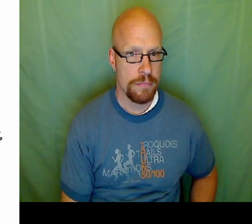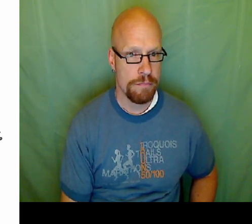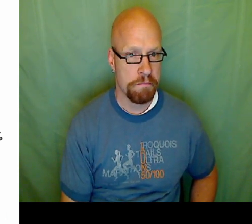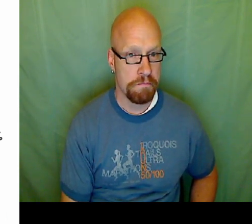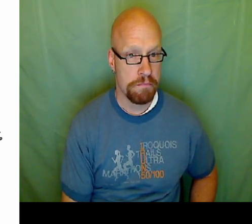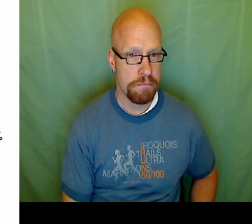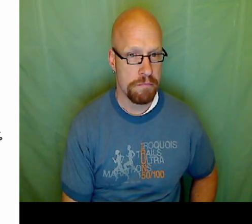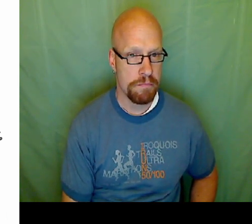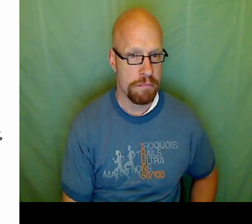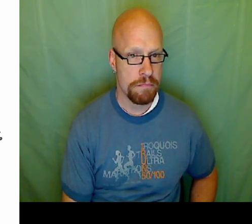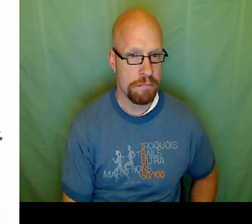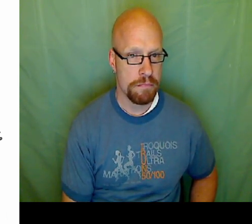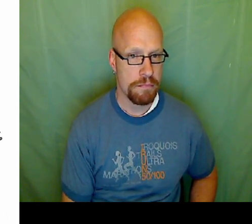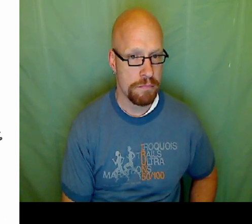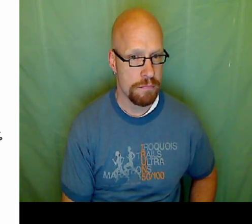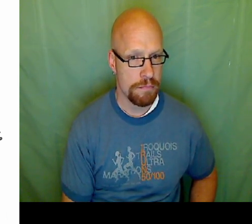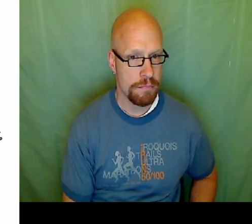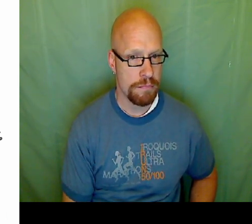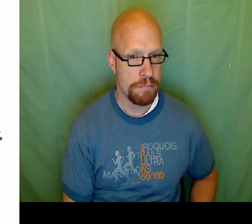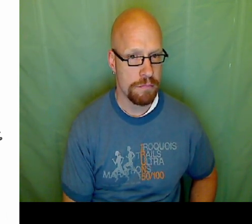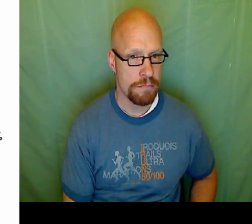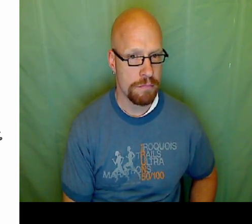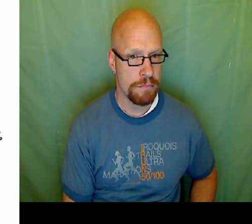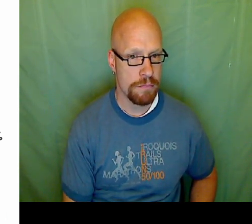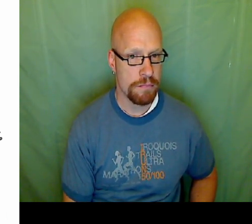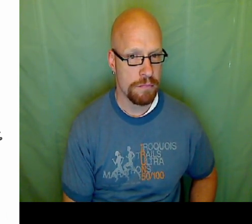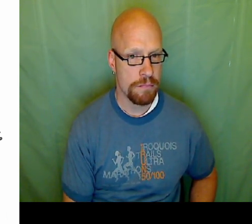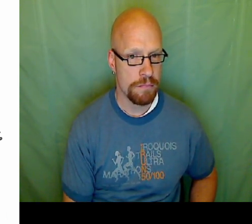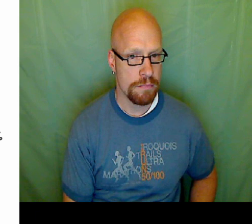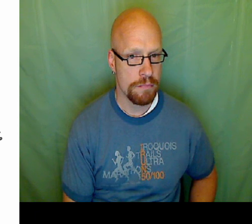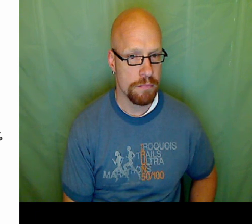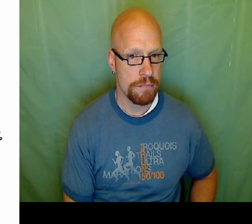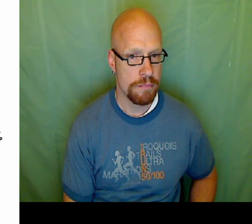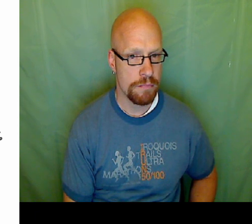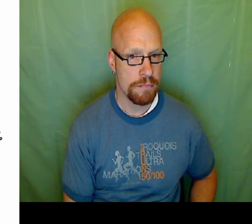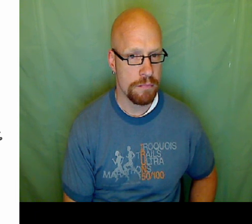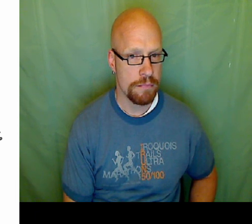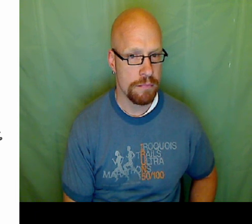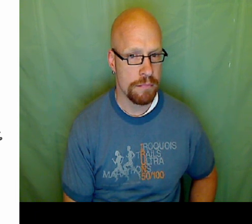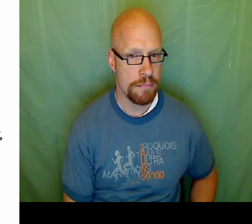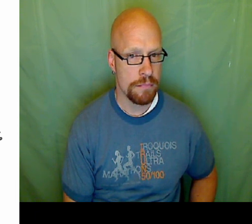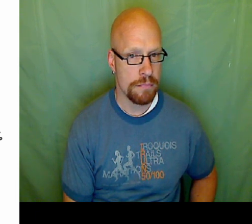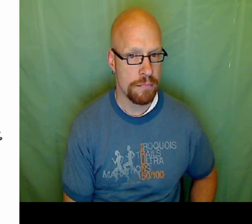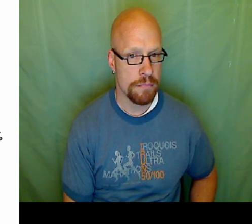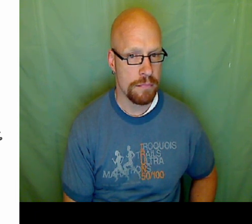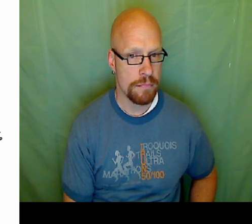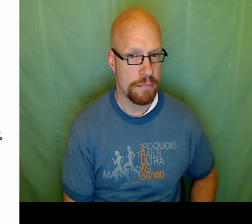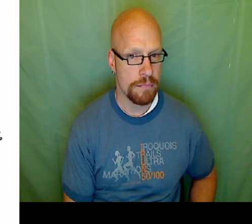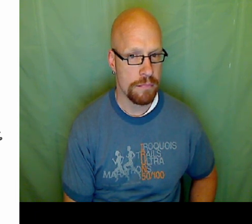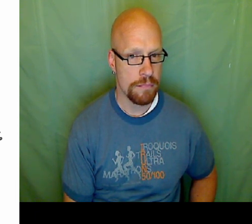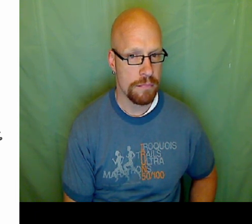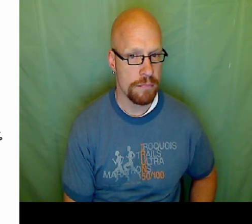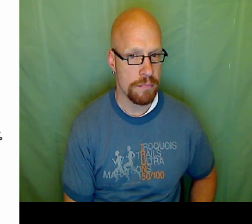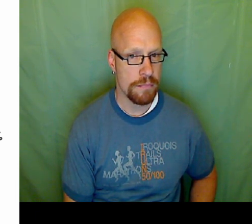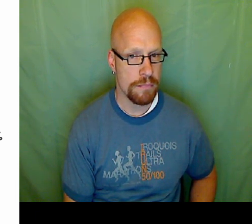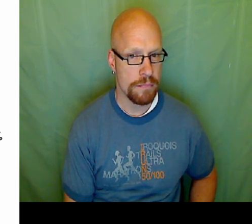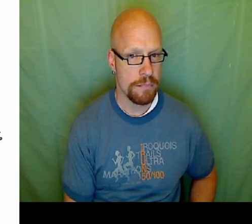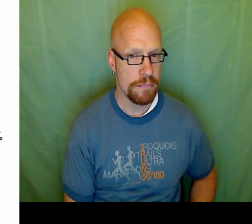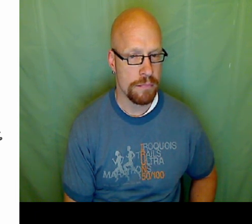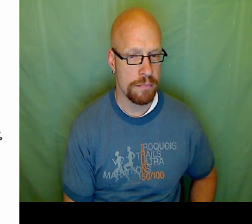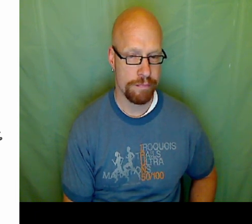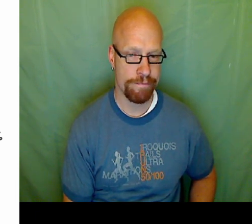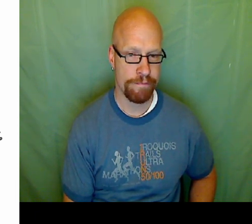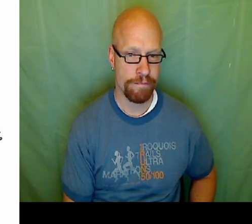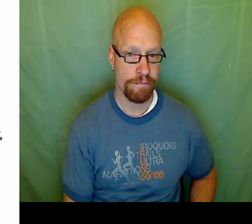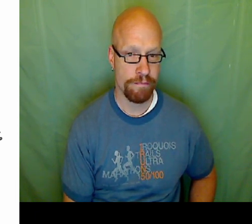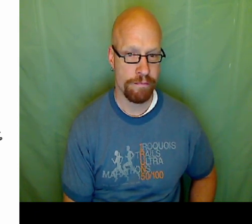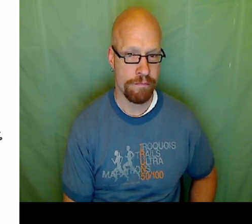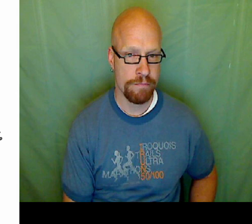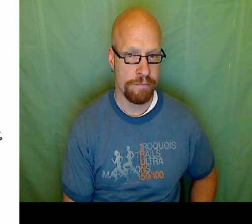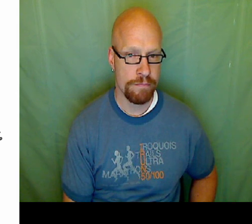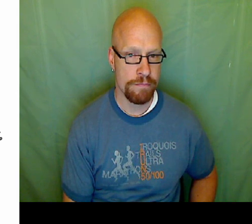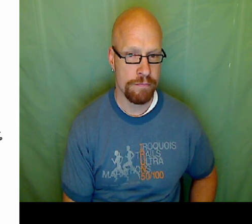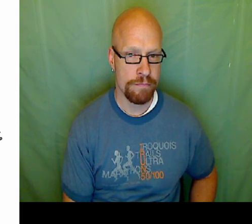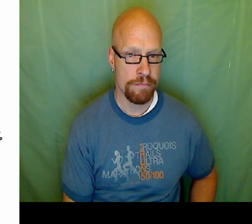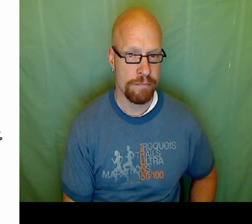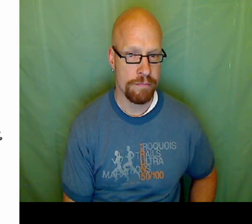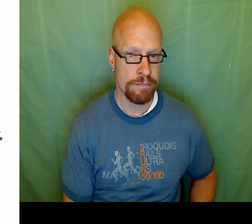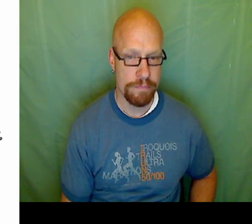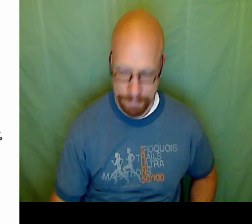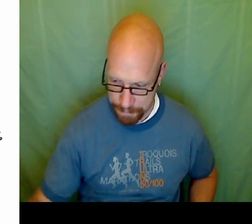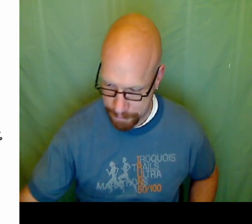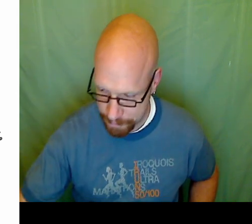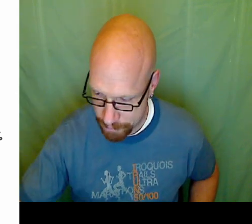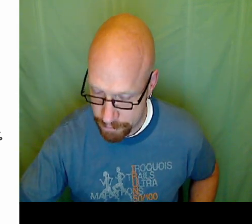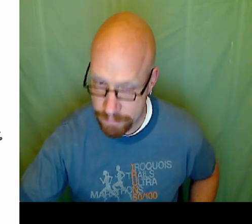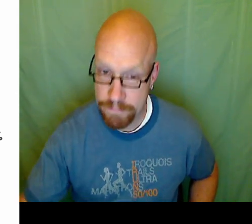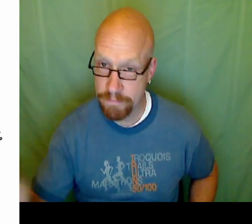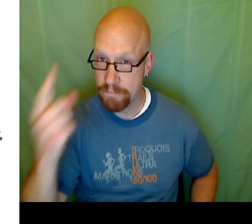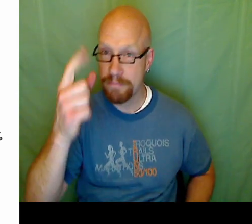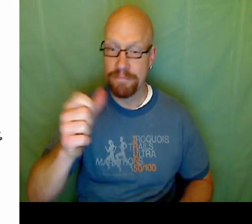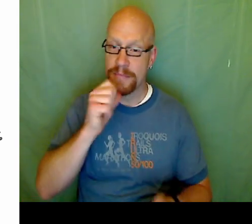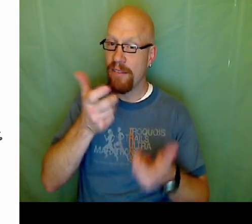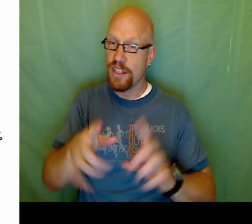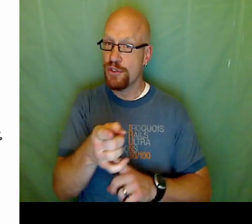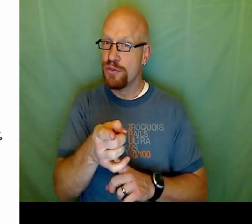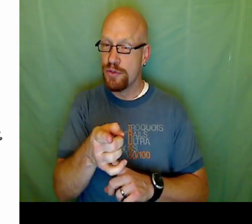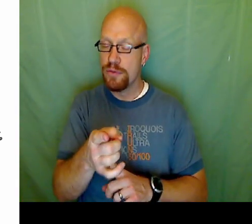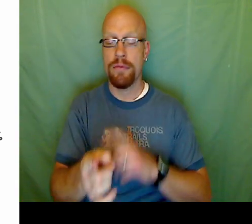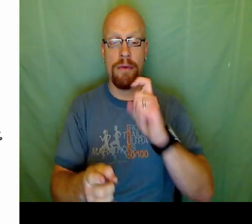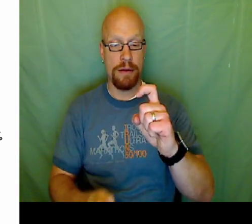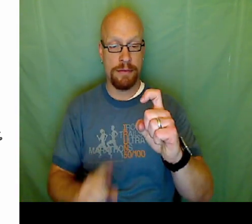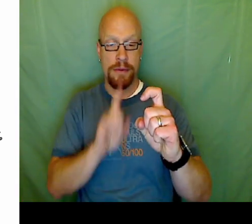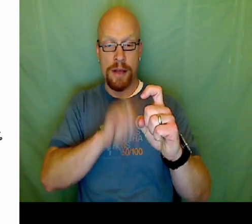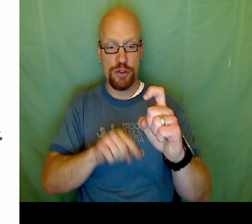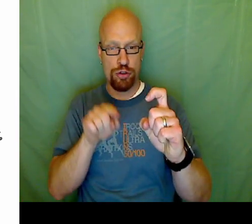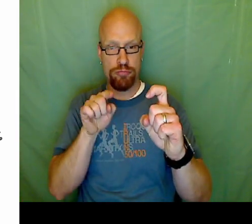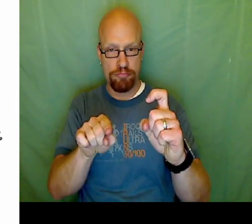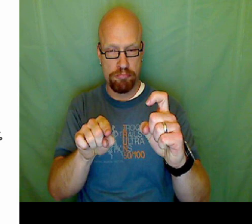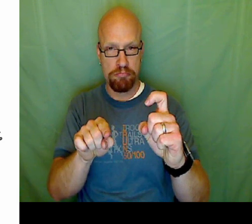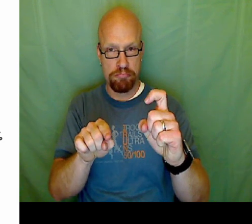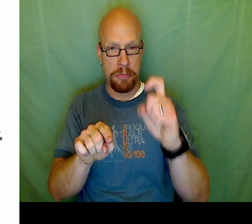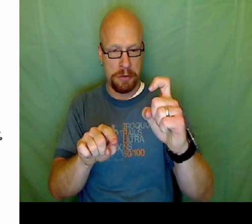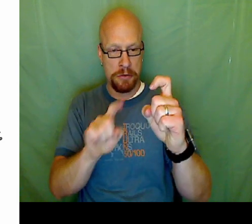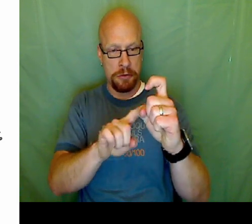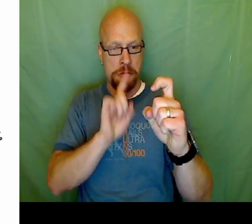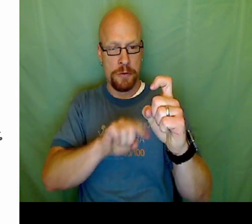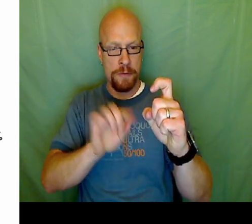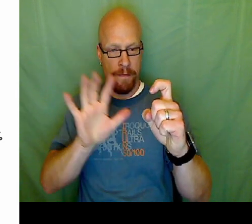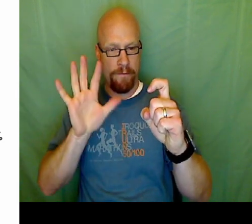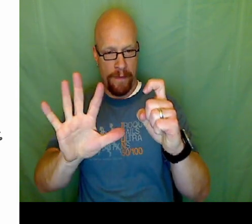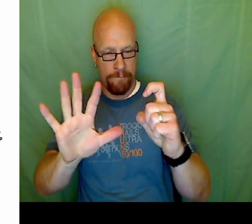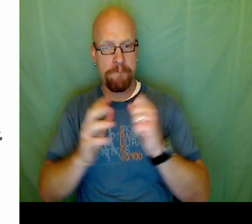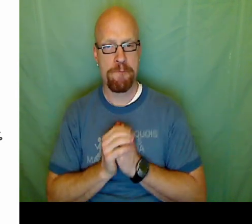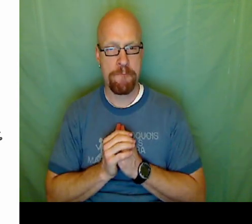[ background sounds ]